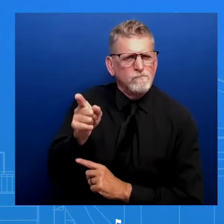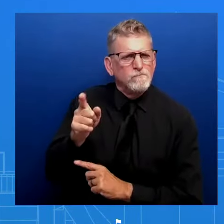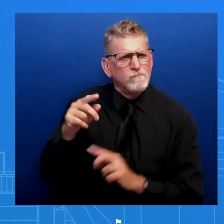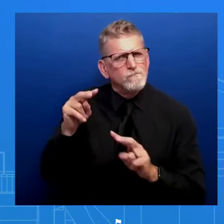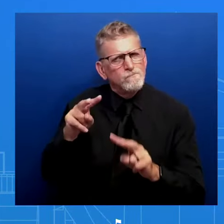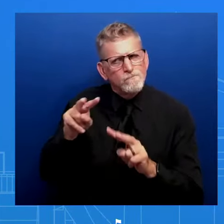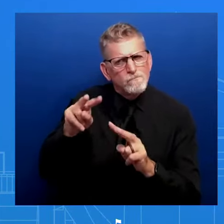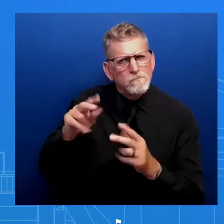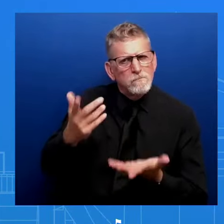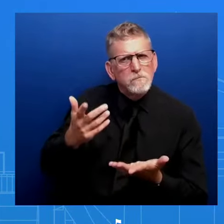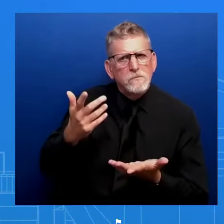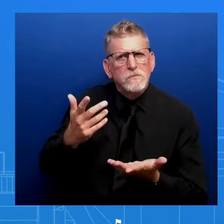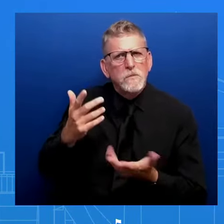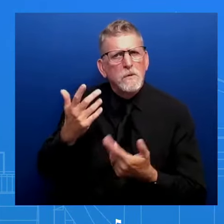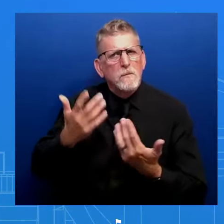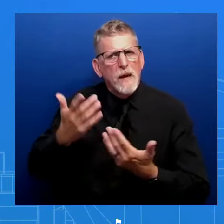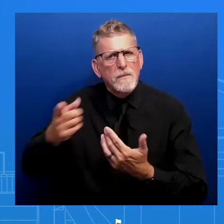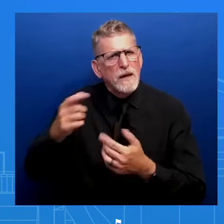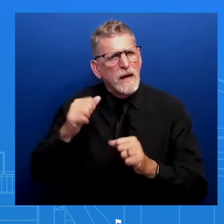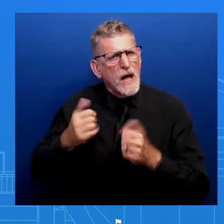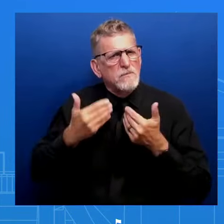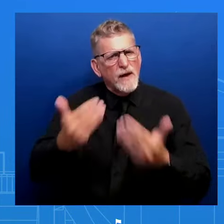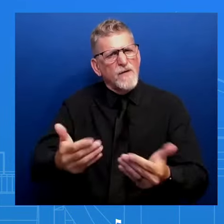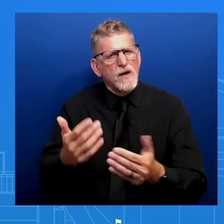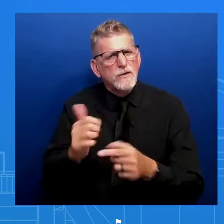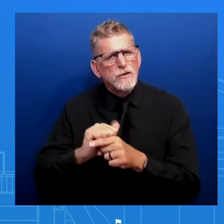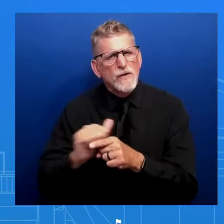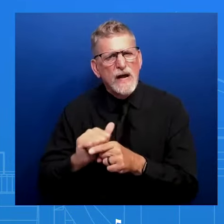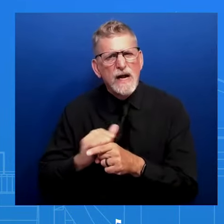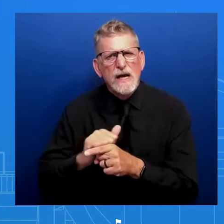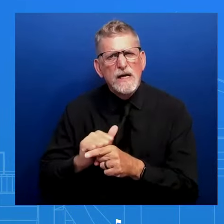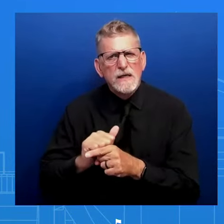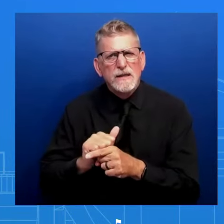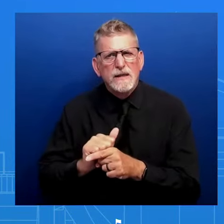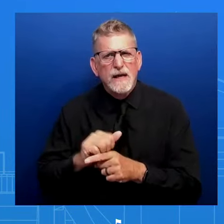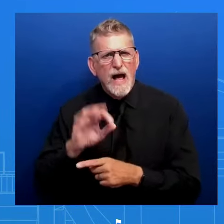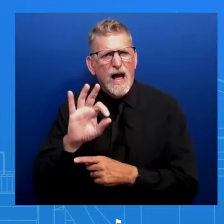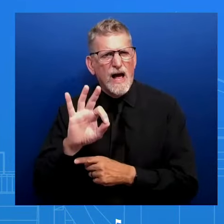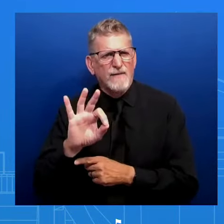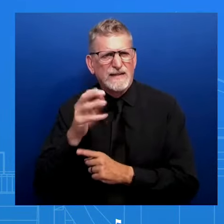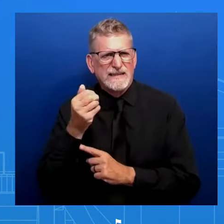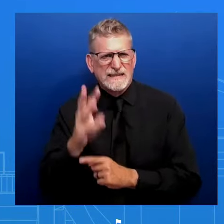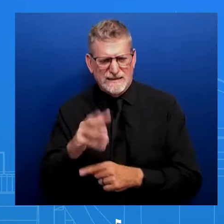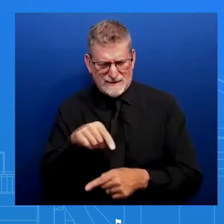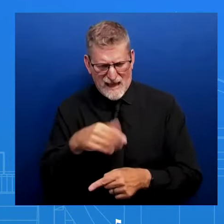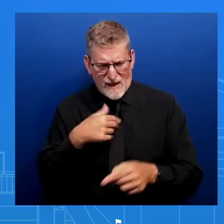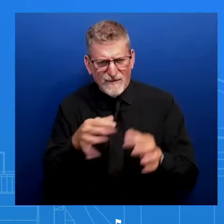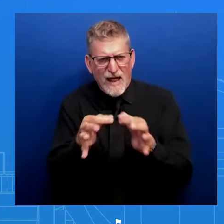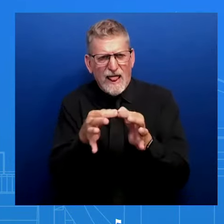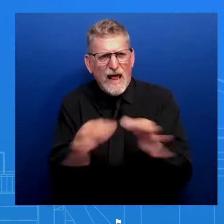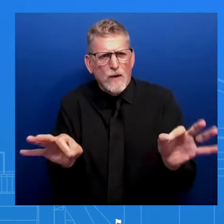so that they can actually operate the controls on an F-16. So that's -- that's getting started here, I think, soon.